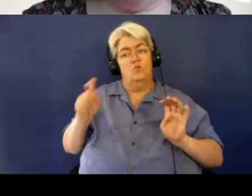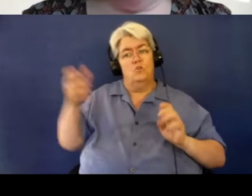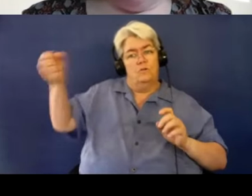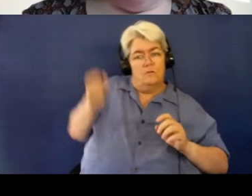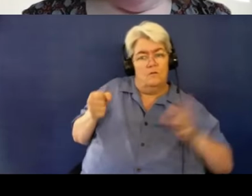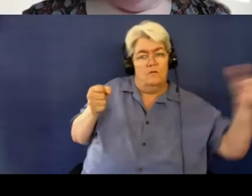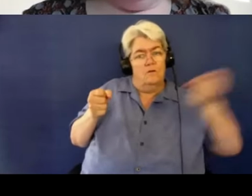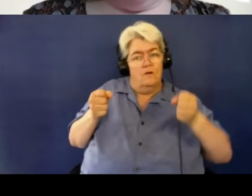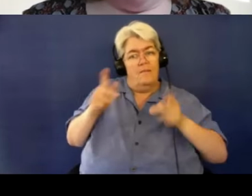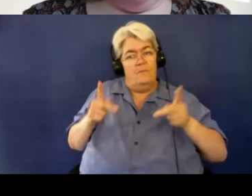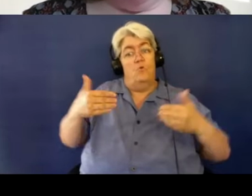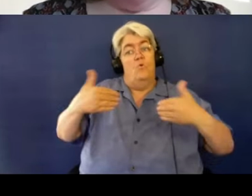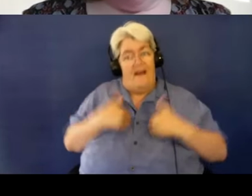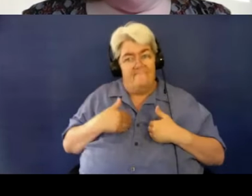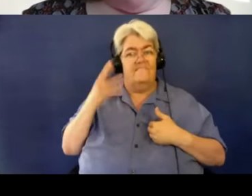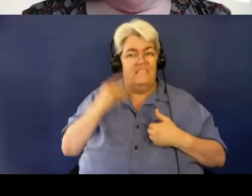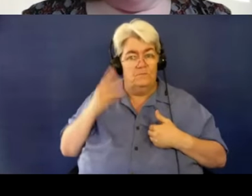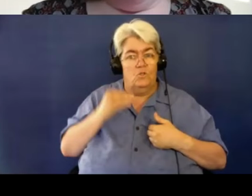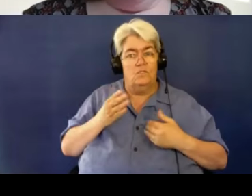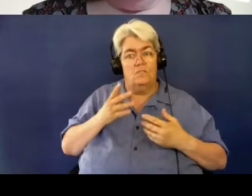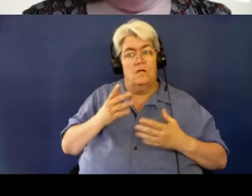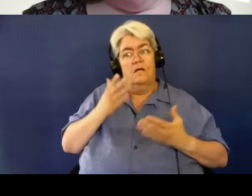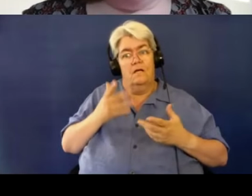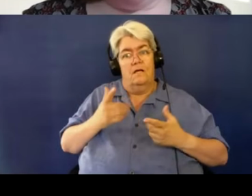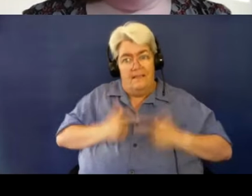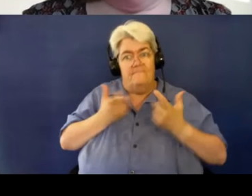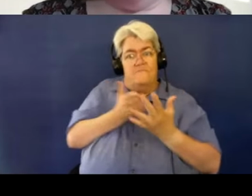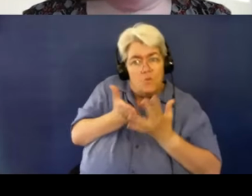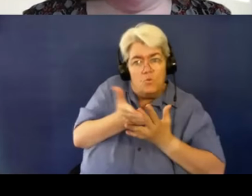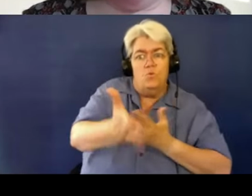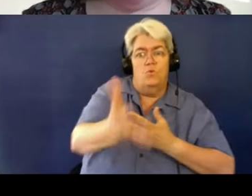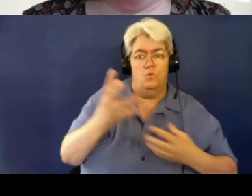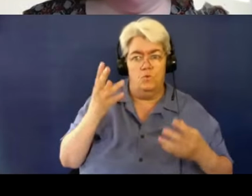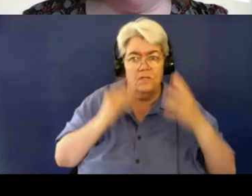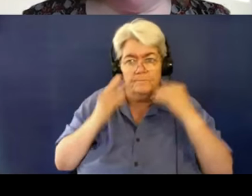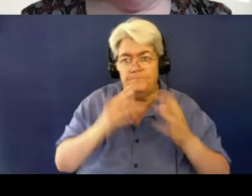And finally for general equity, be mindful of language and cultural differences.